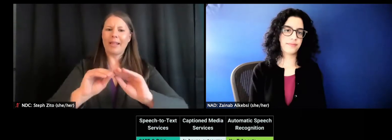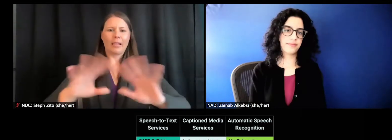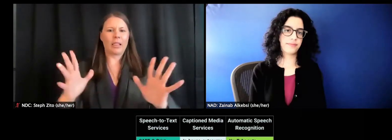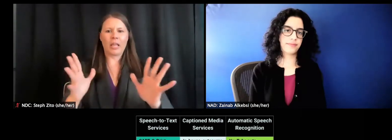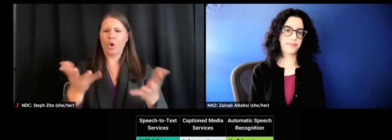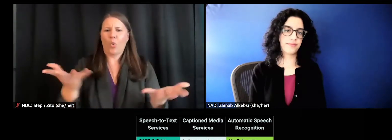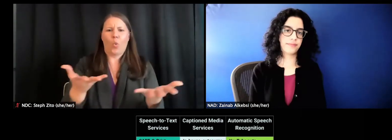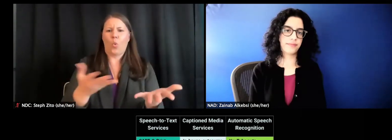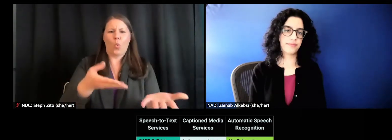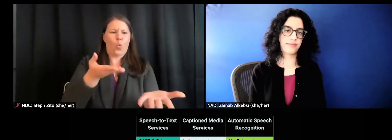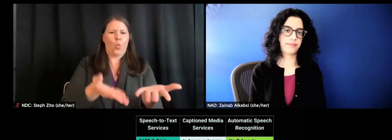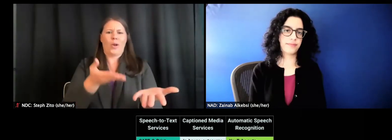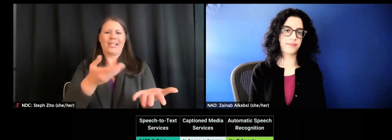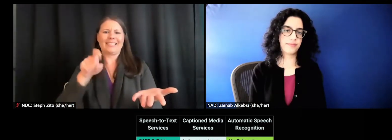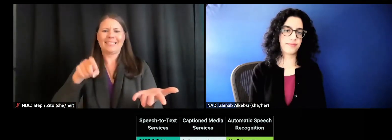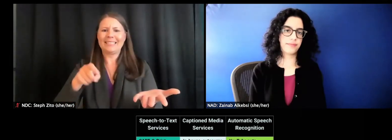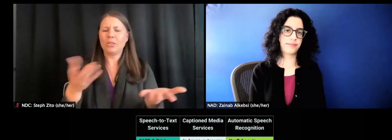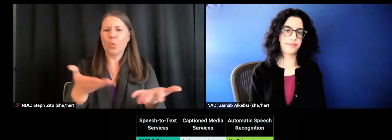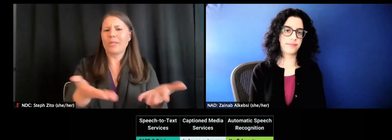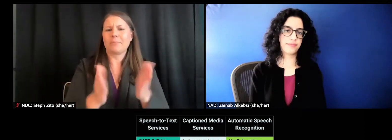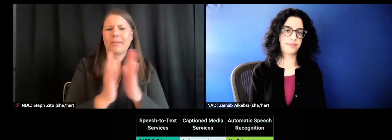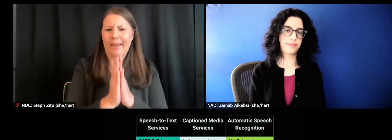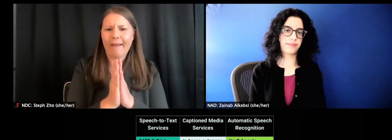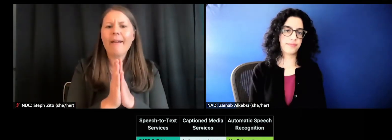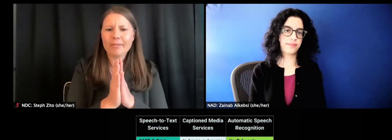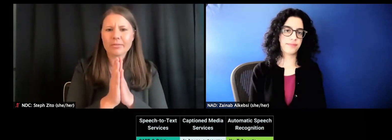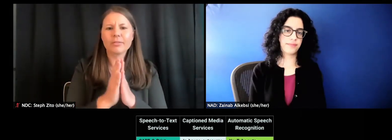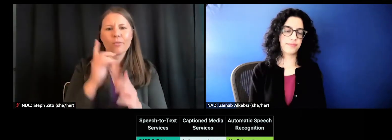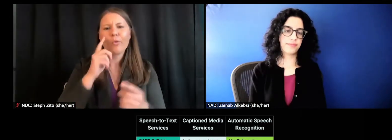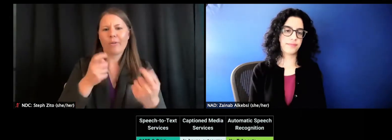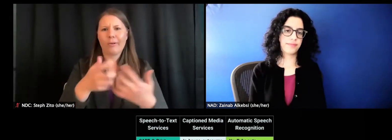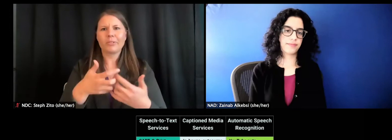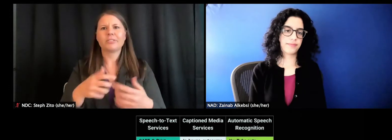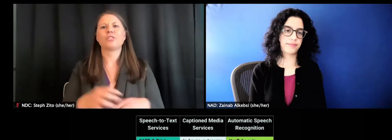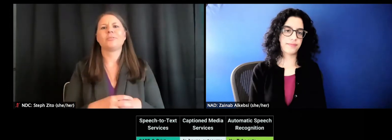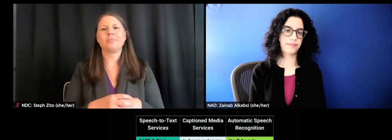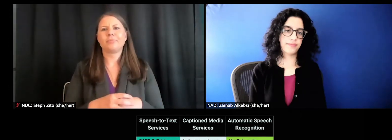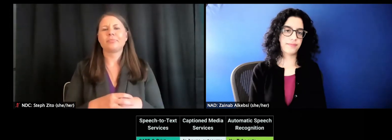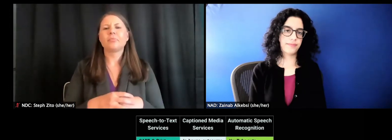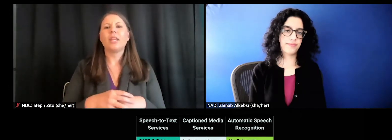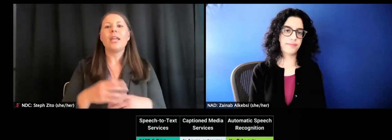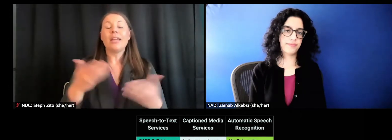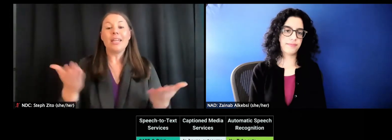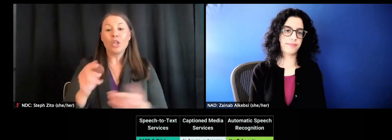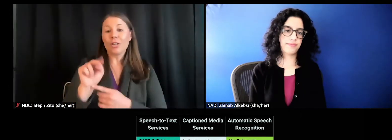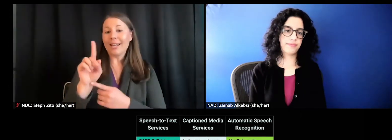We want to understand clearly what the need is and what is being requested as an accommodation.